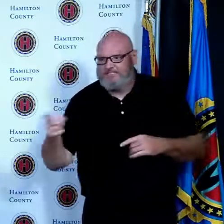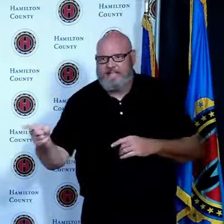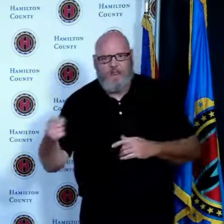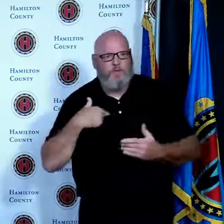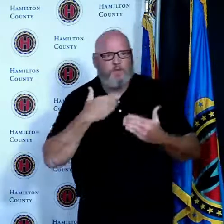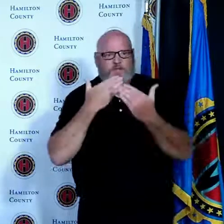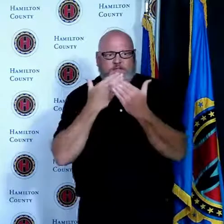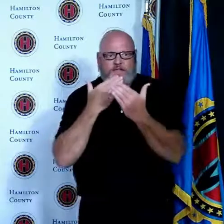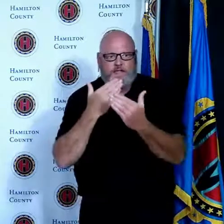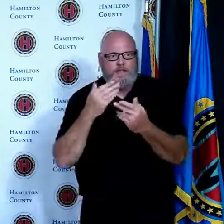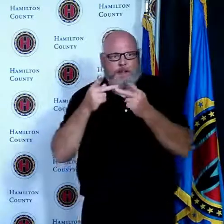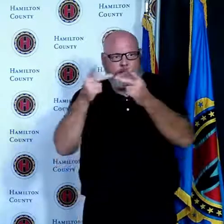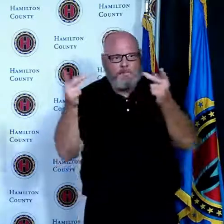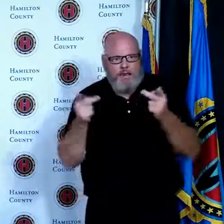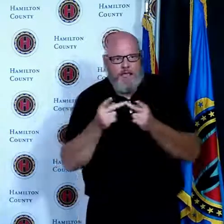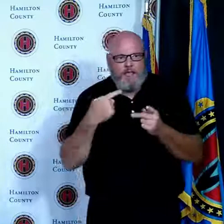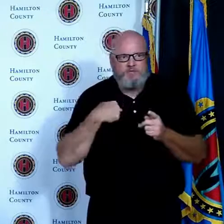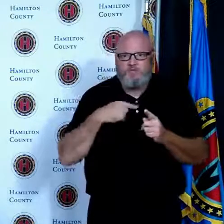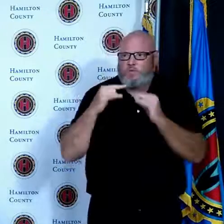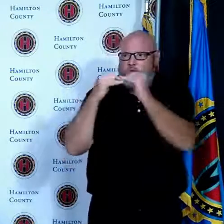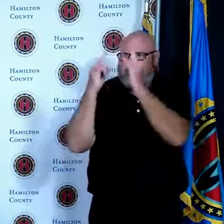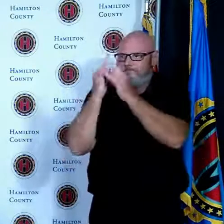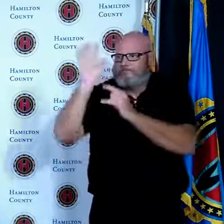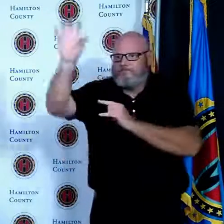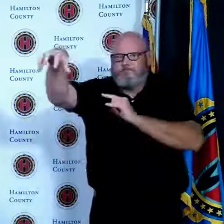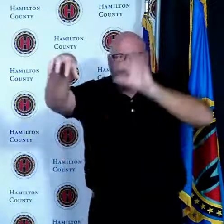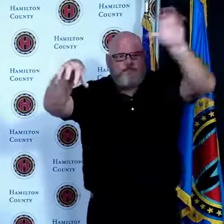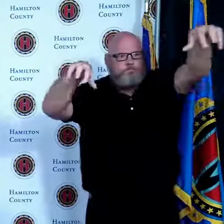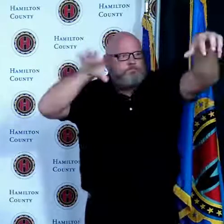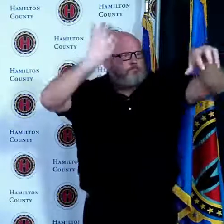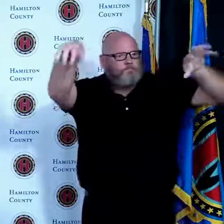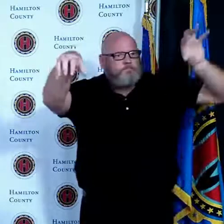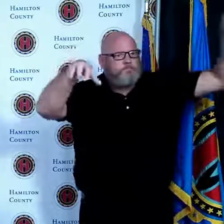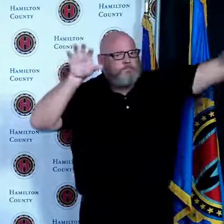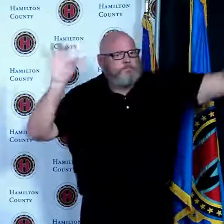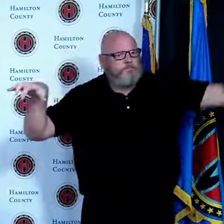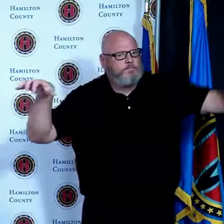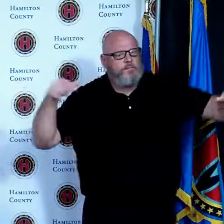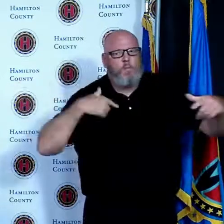very targeted so thank you to the health collaborative all the partners that were up on the screen